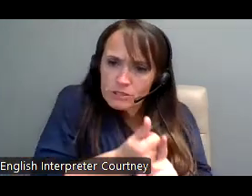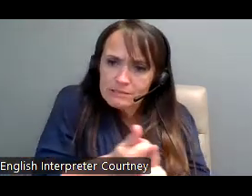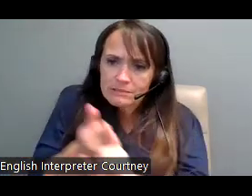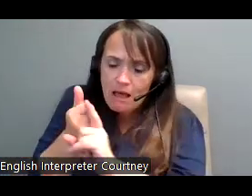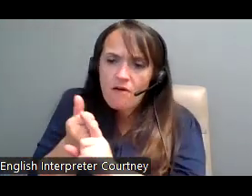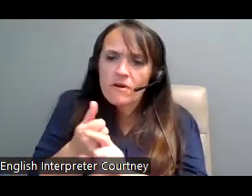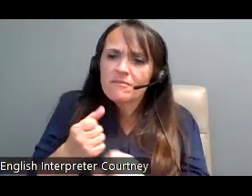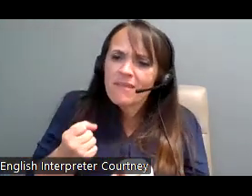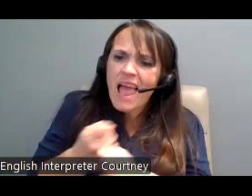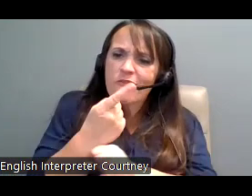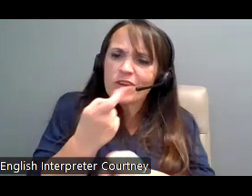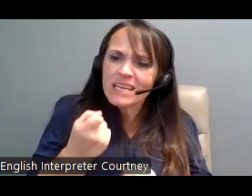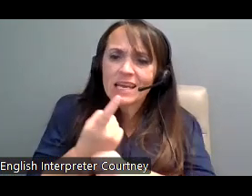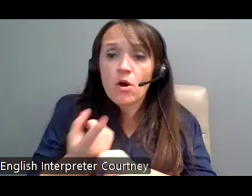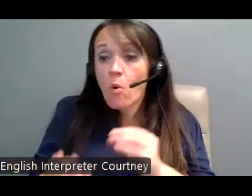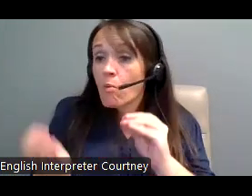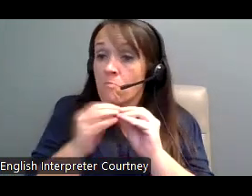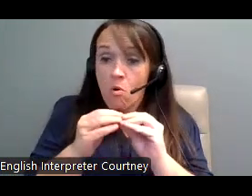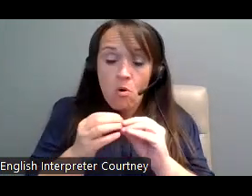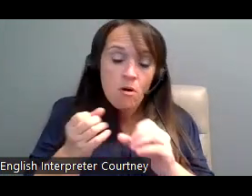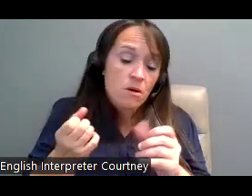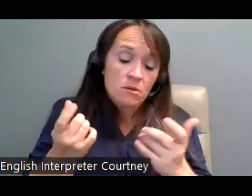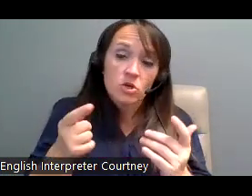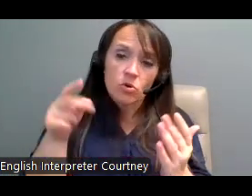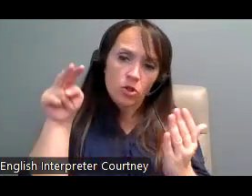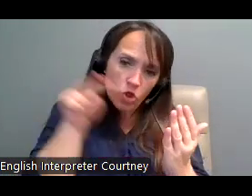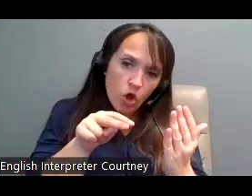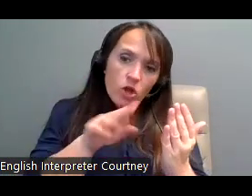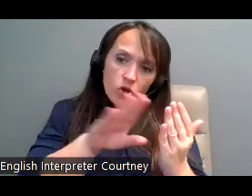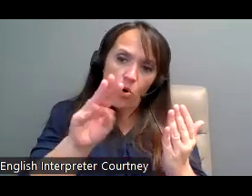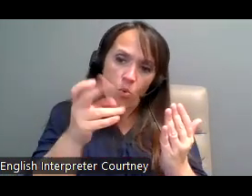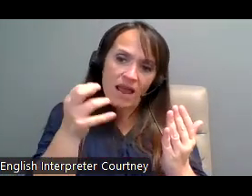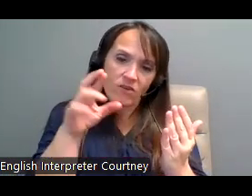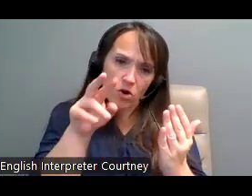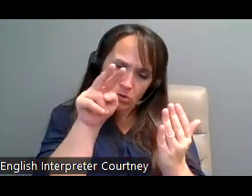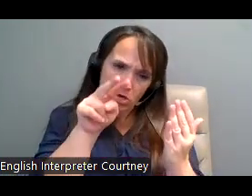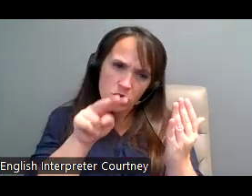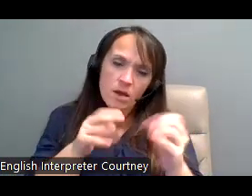yourself on the waiver that you are using. Stay current and be ready to ask questions.